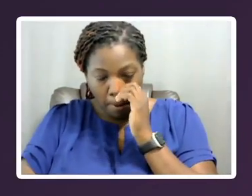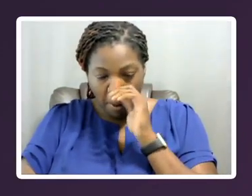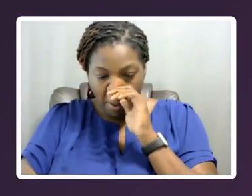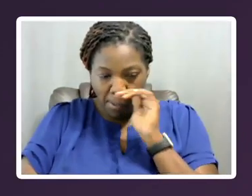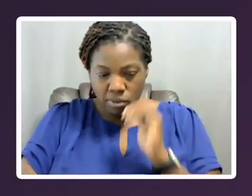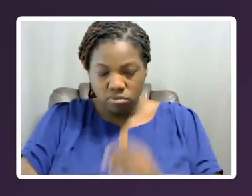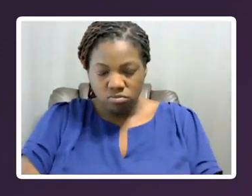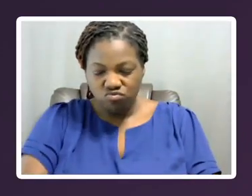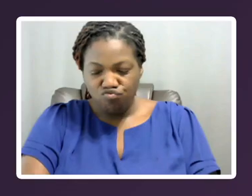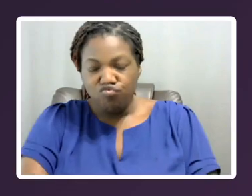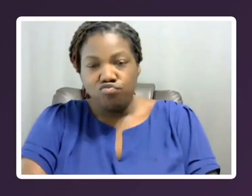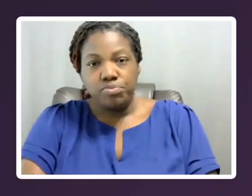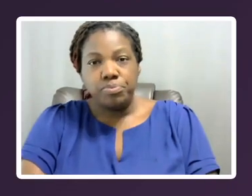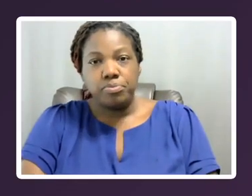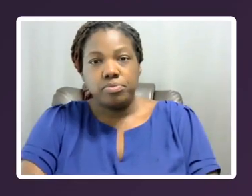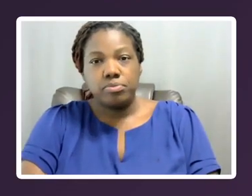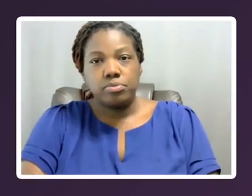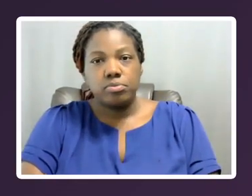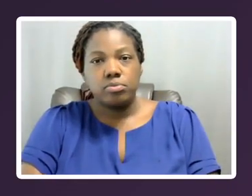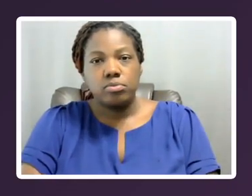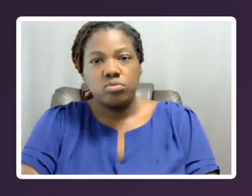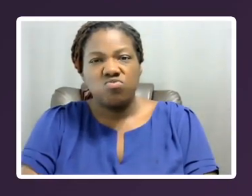Eden Cho: I see one or two questions about